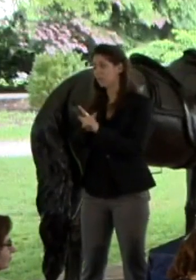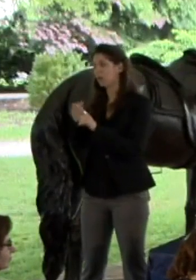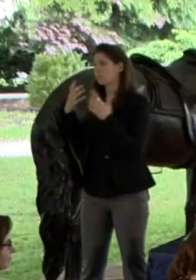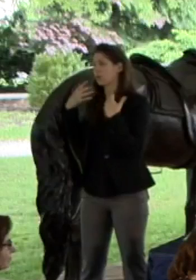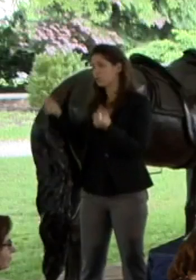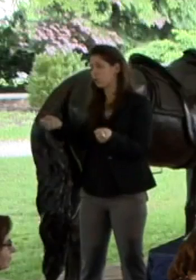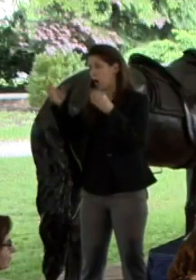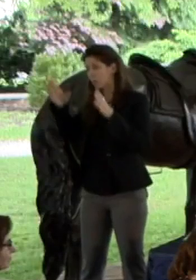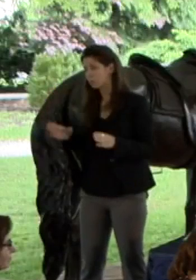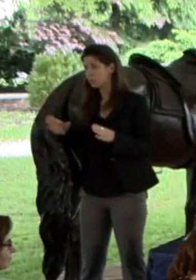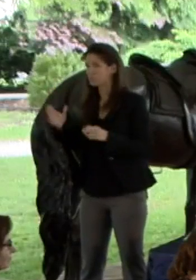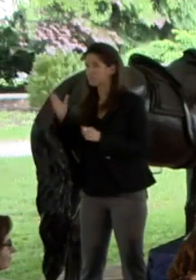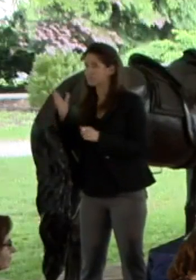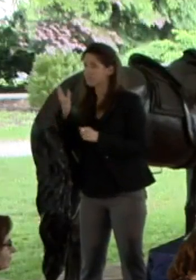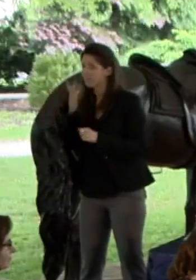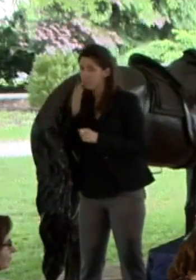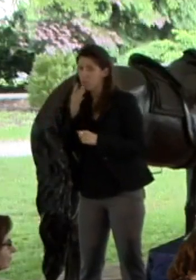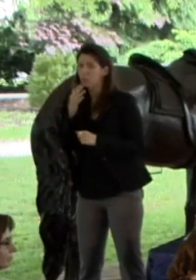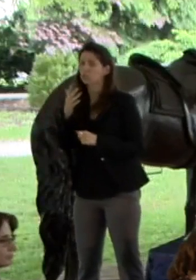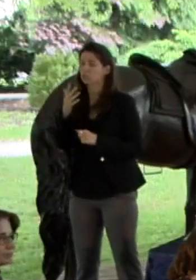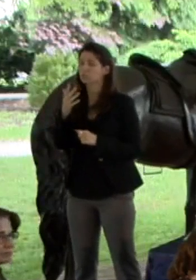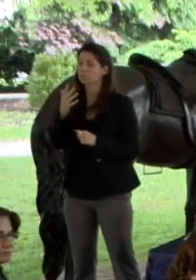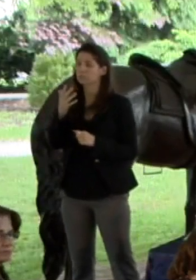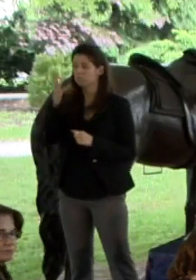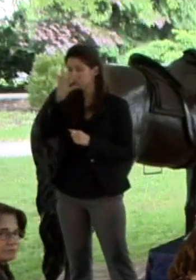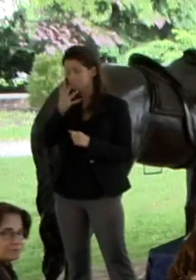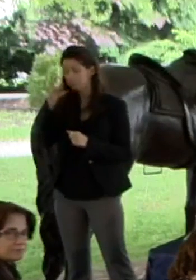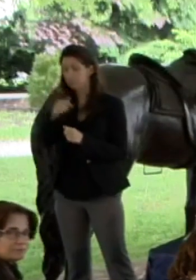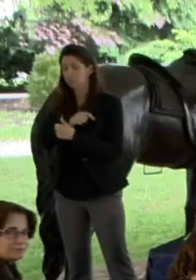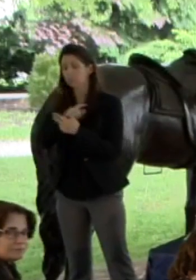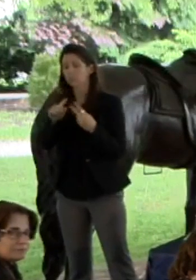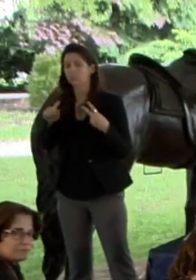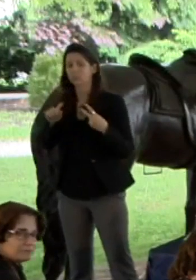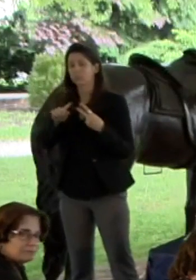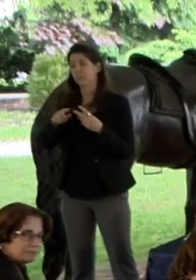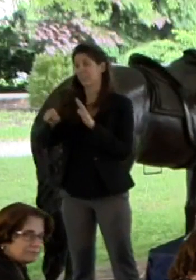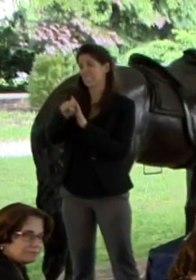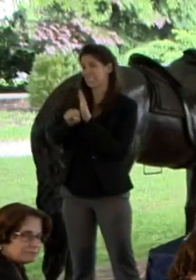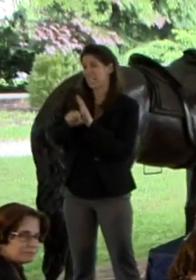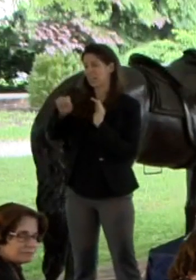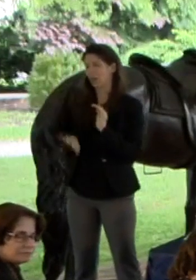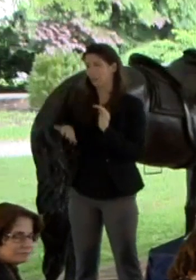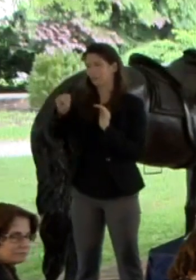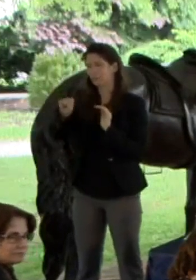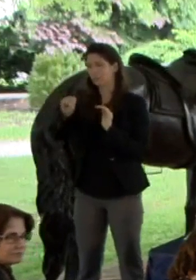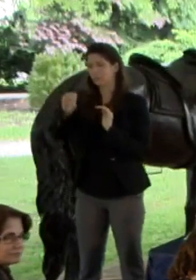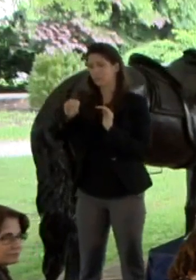HAVE JUST TO ONE I WOULD LIKE TO SEE US NAME OUR STATE AFTER A